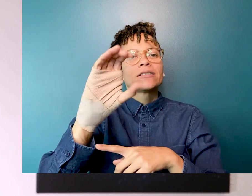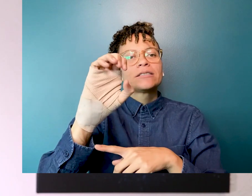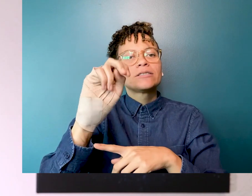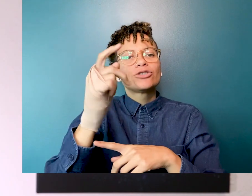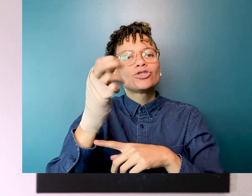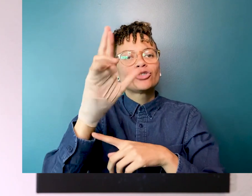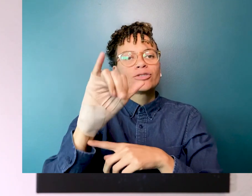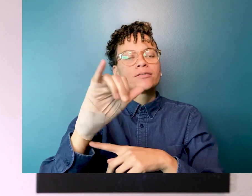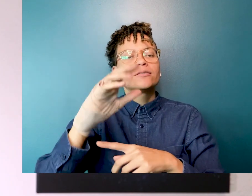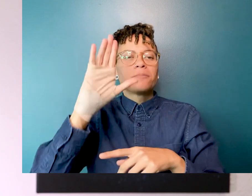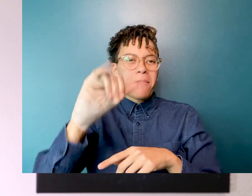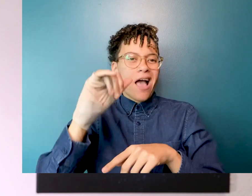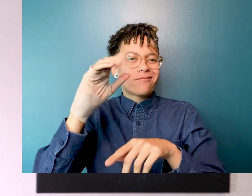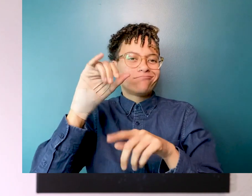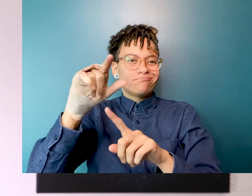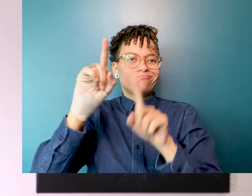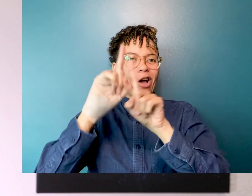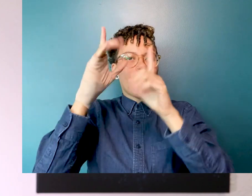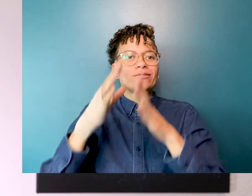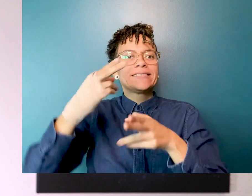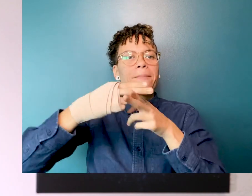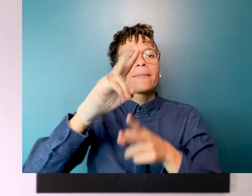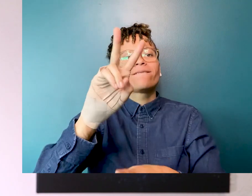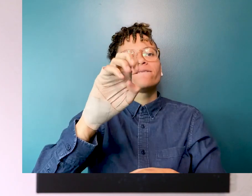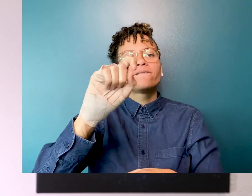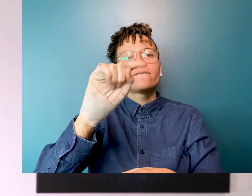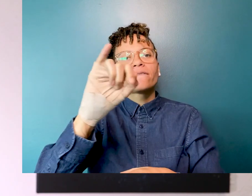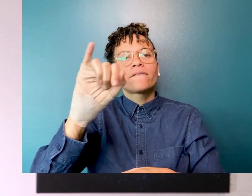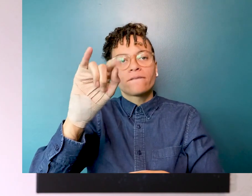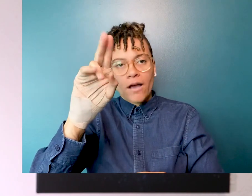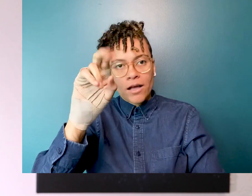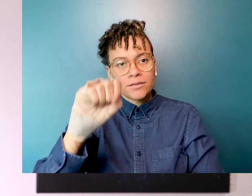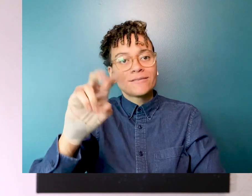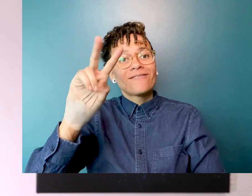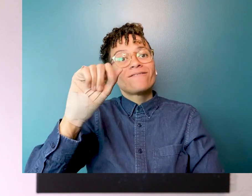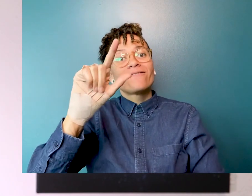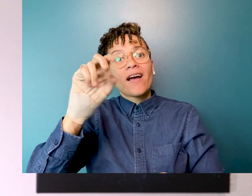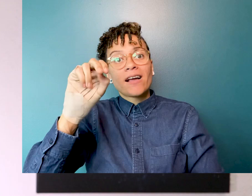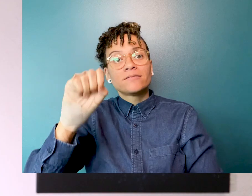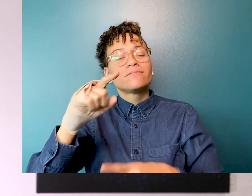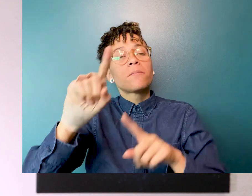In that way, this usage is actually already outlined in a second century text by the astrologer